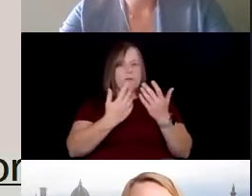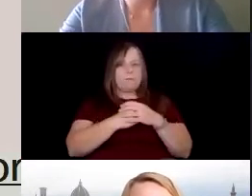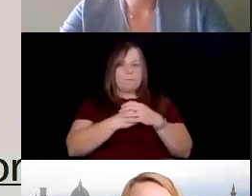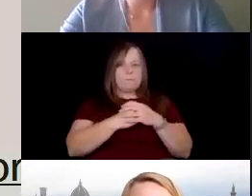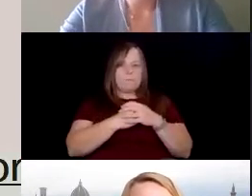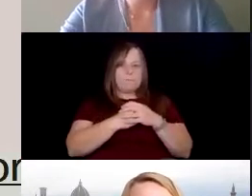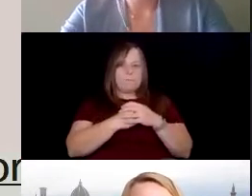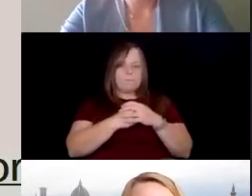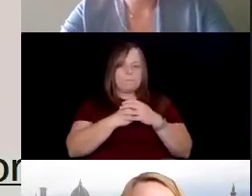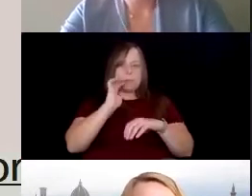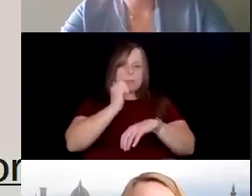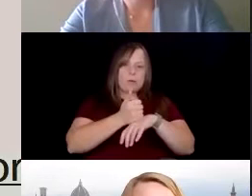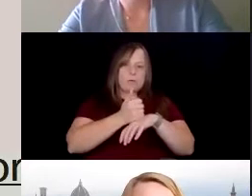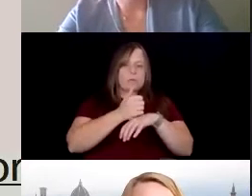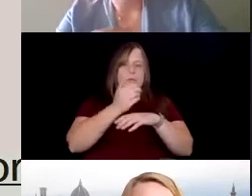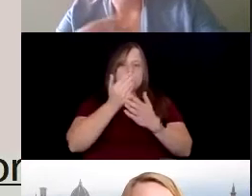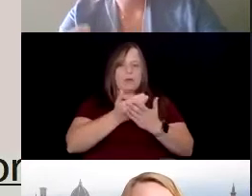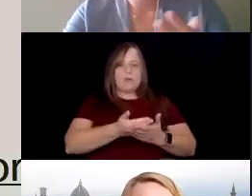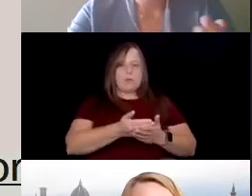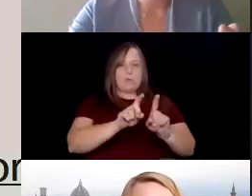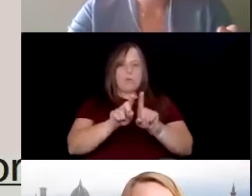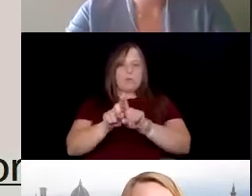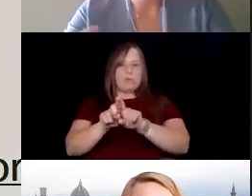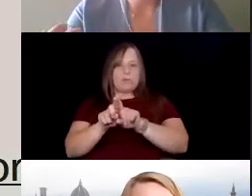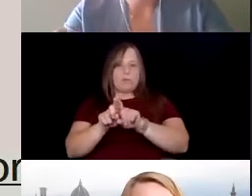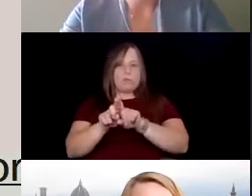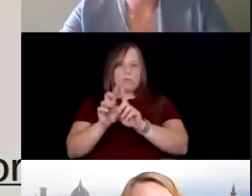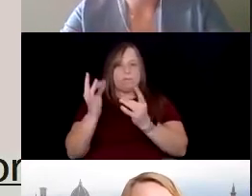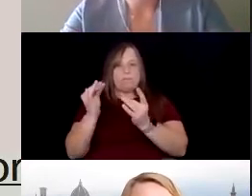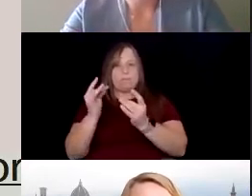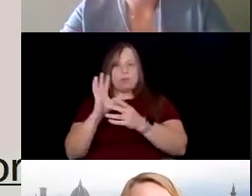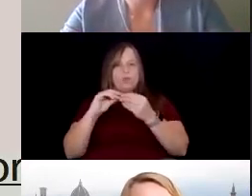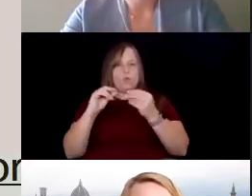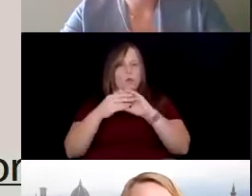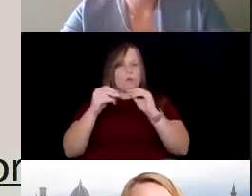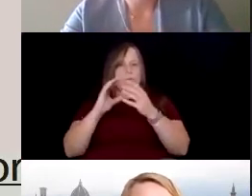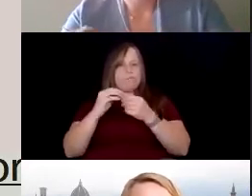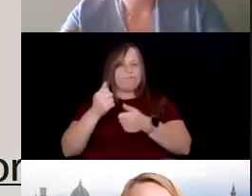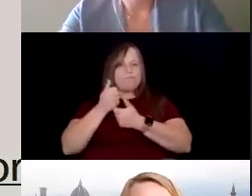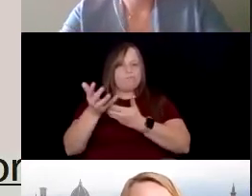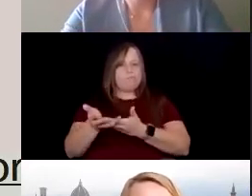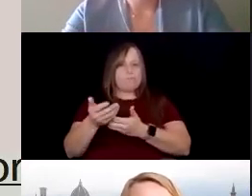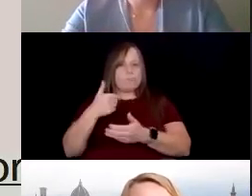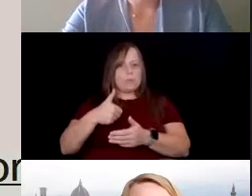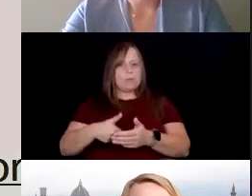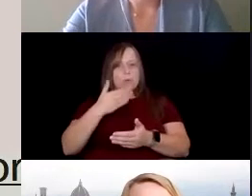of kind of these very concrete factors, and then, also, kind of these storytelling elements, right? The story that says I am a good person.